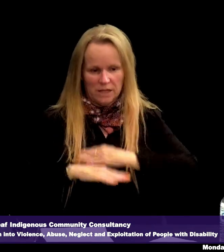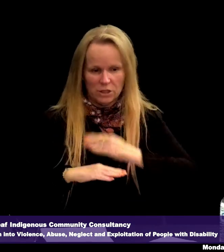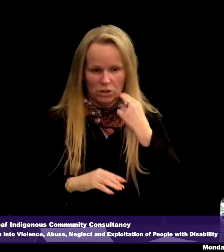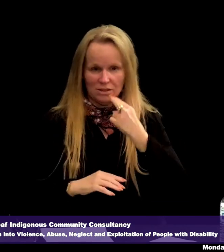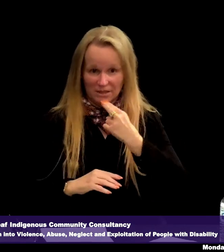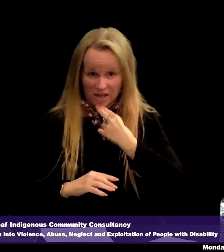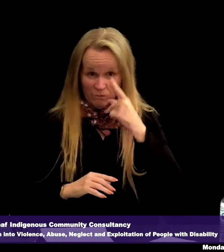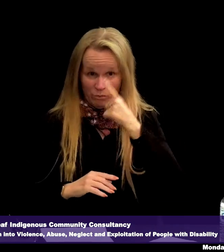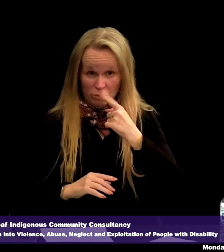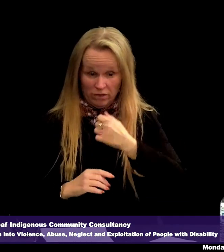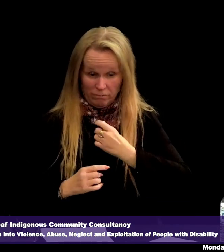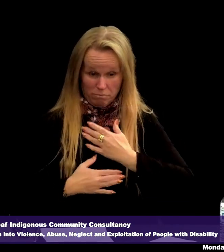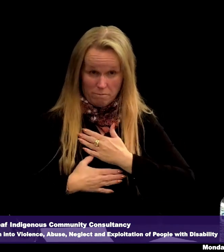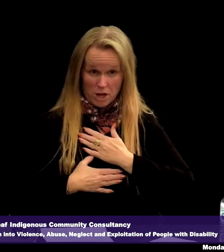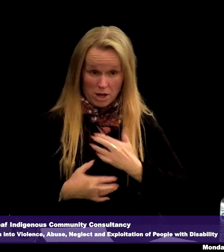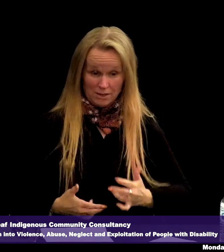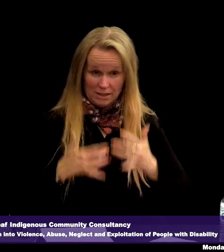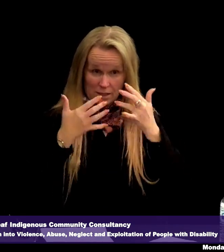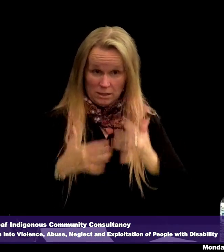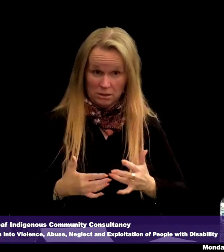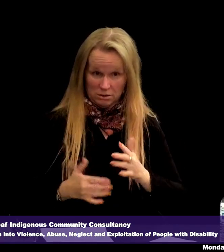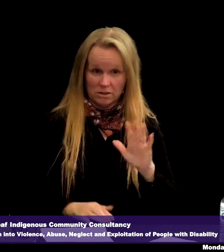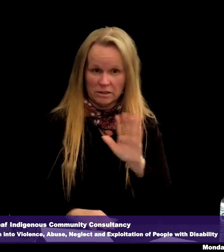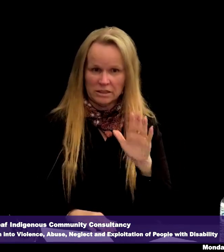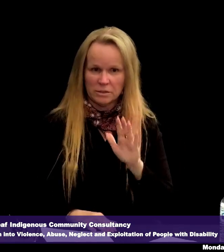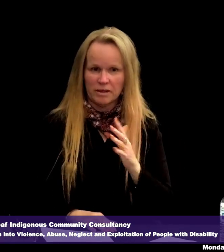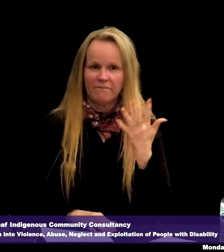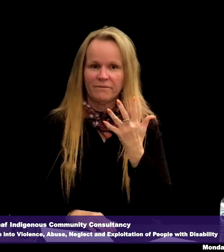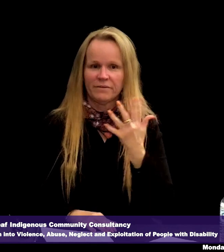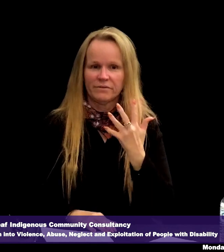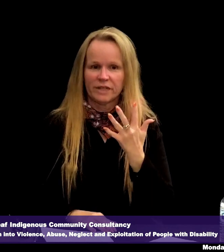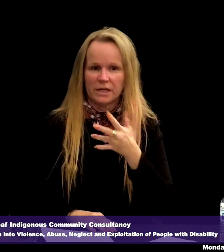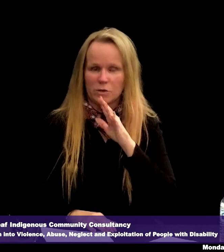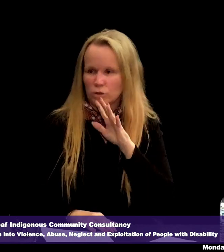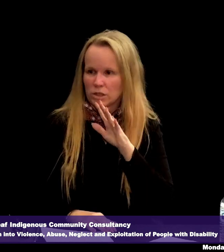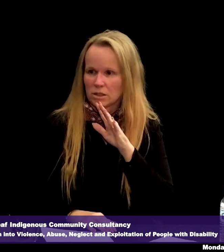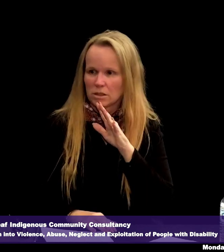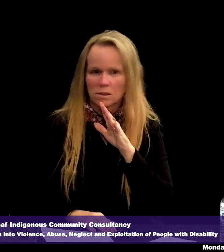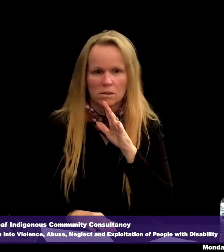But for First Nations Deaf people that I have included in my data, there are about